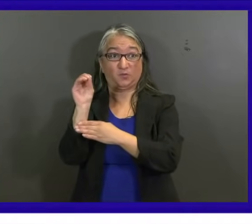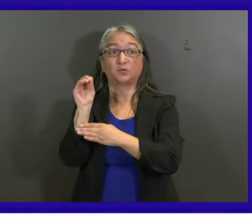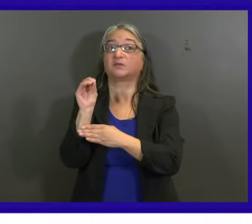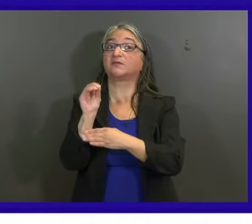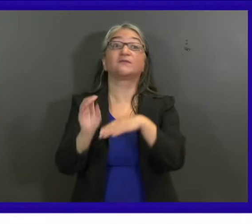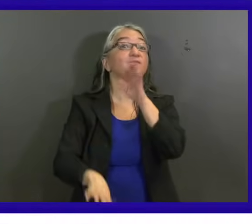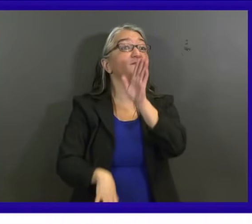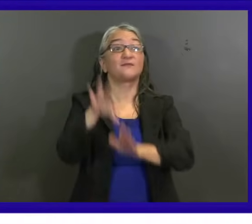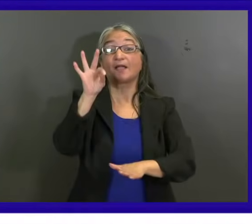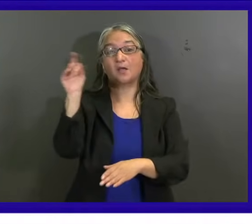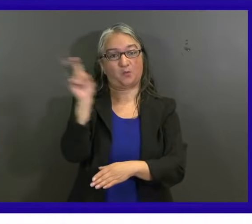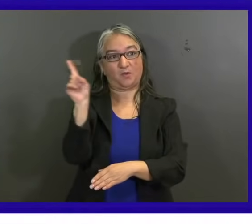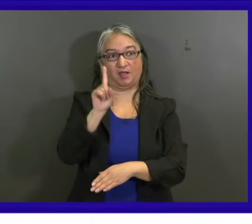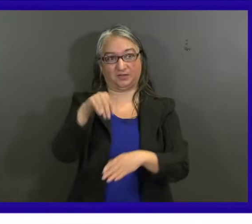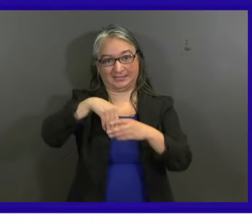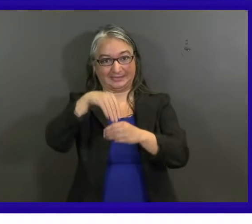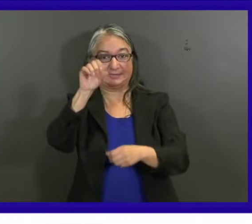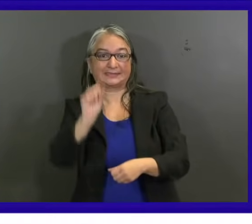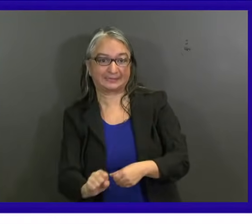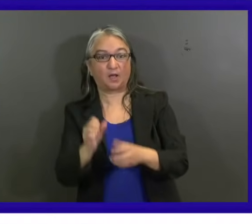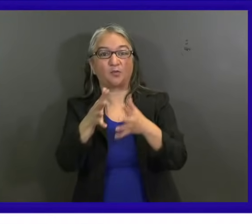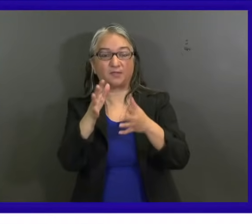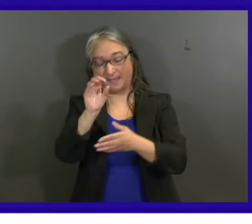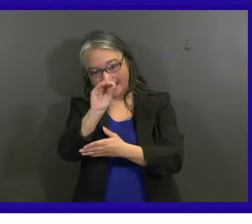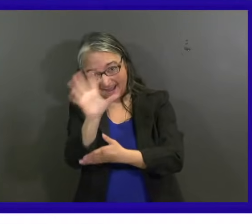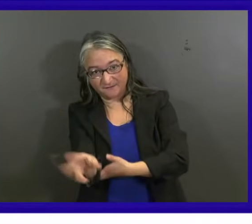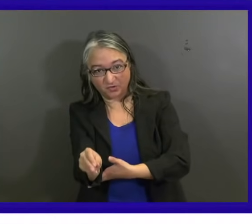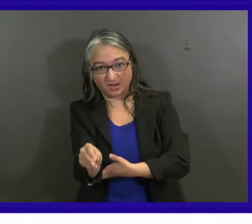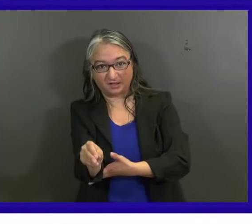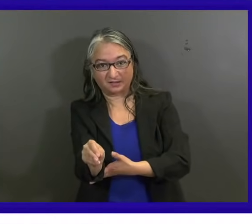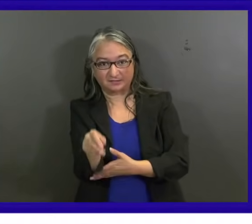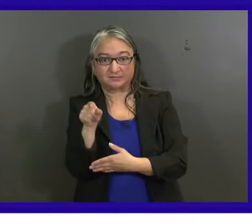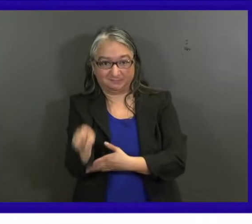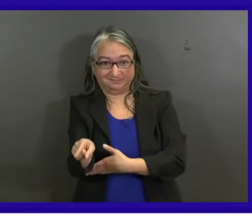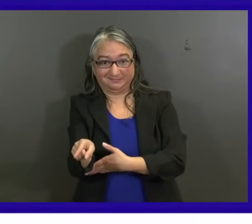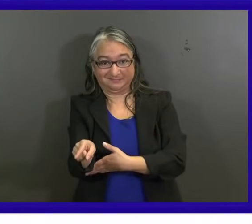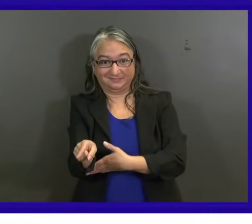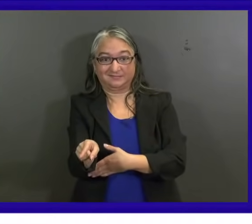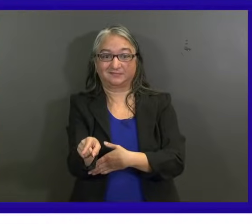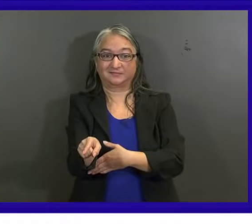since then it's been reported in most jurisdictions in canada many countries